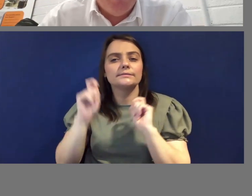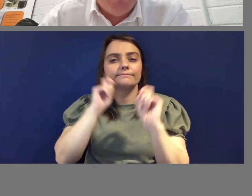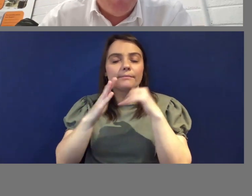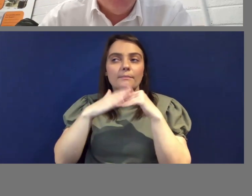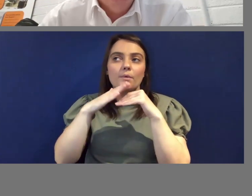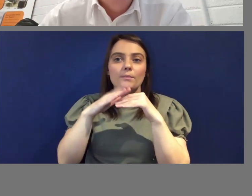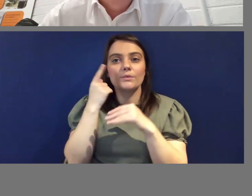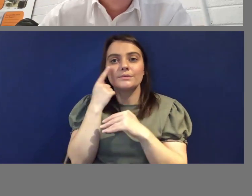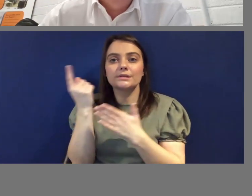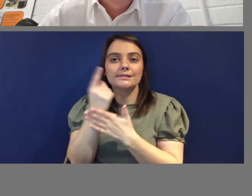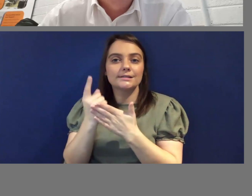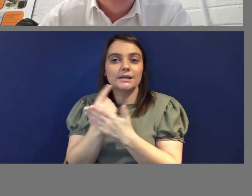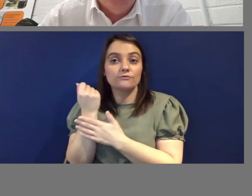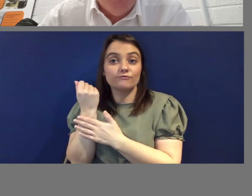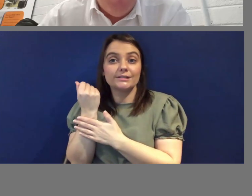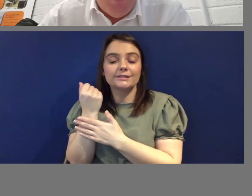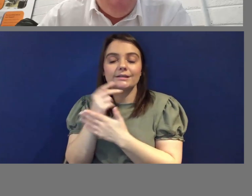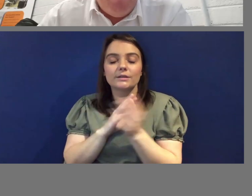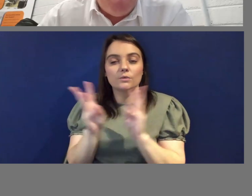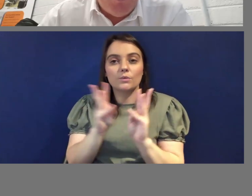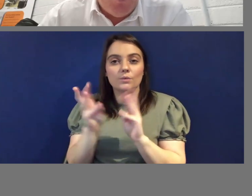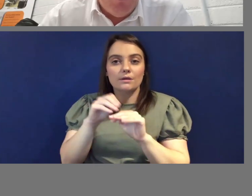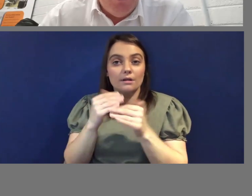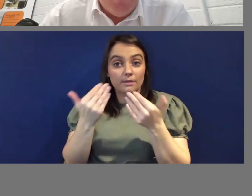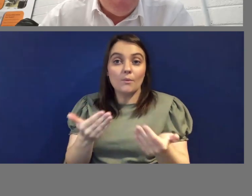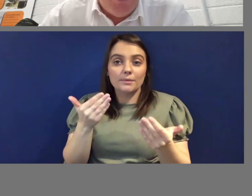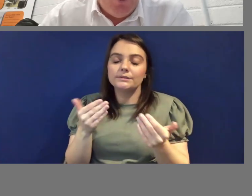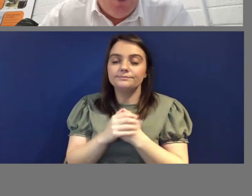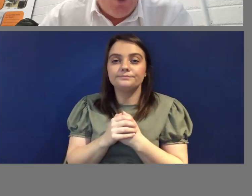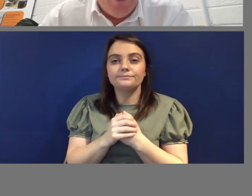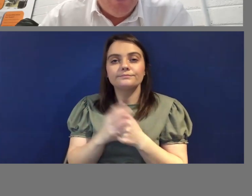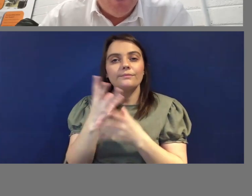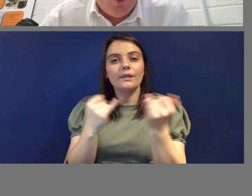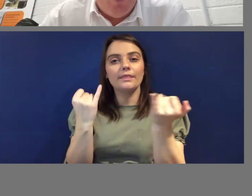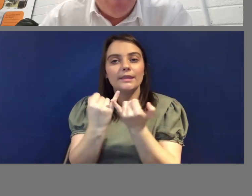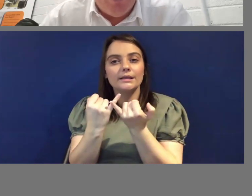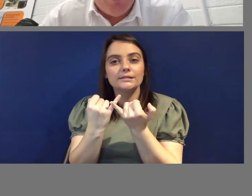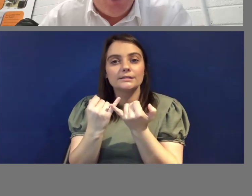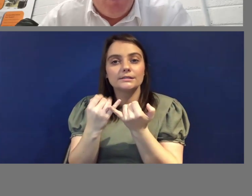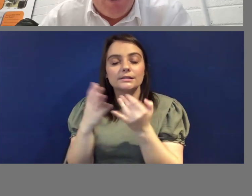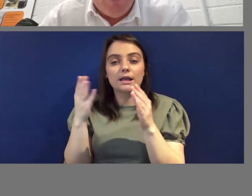designs that we're working on at the moment so things like holding doors open versus automating